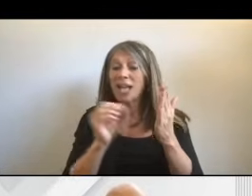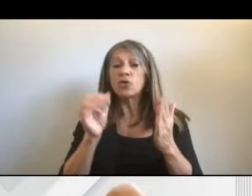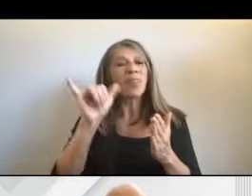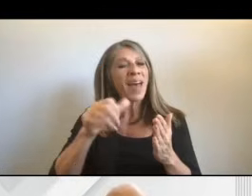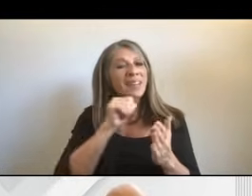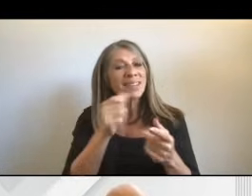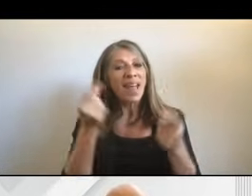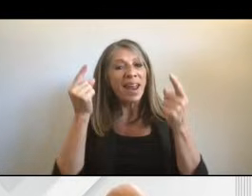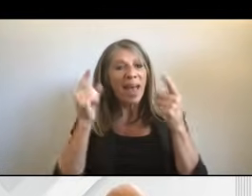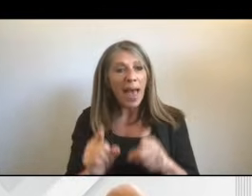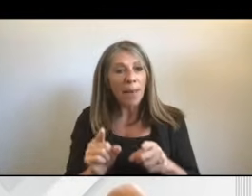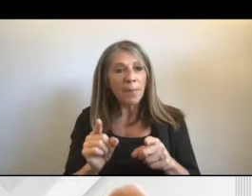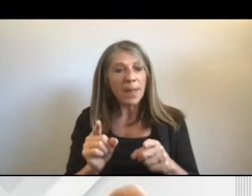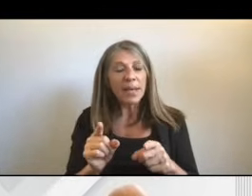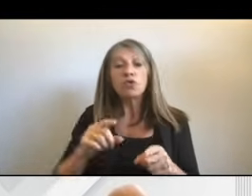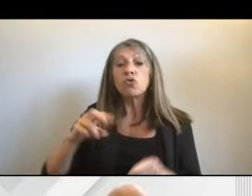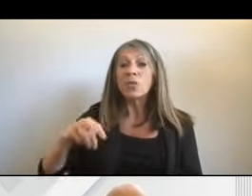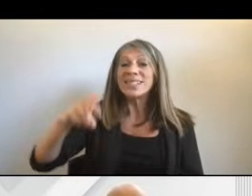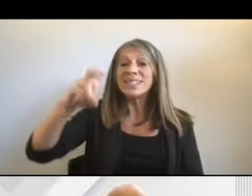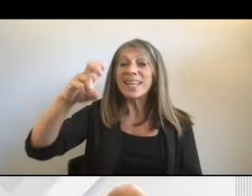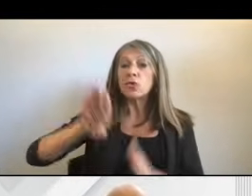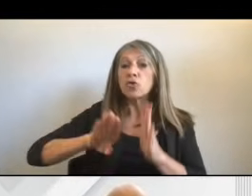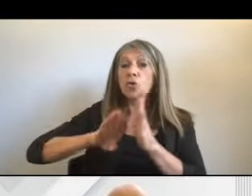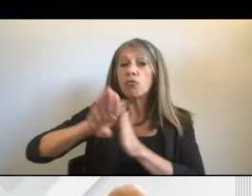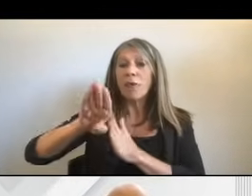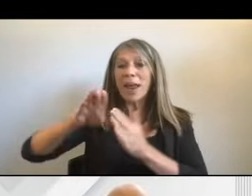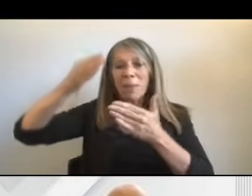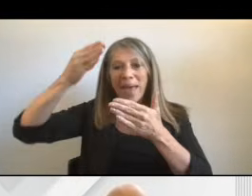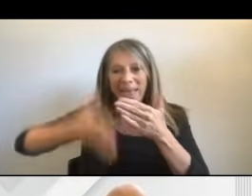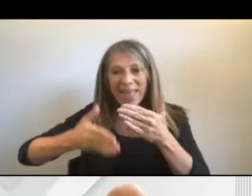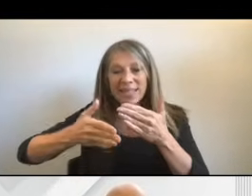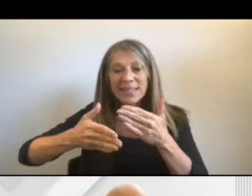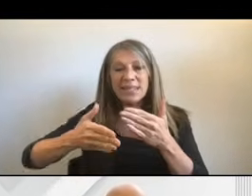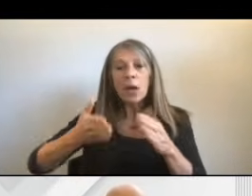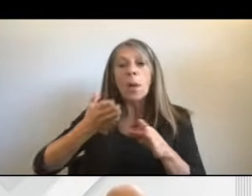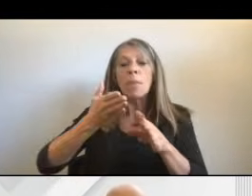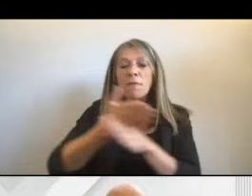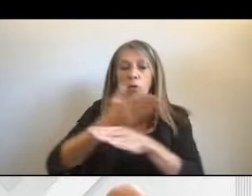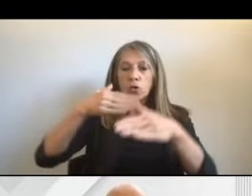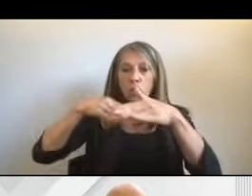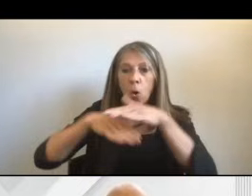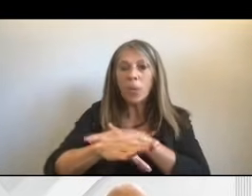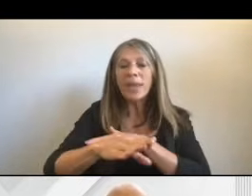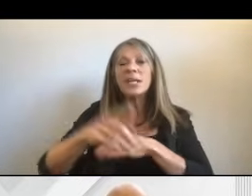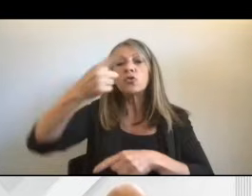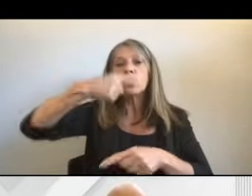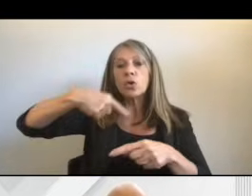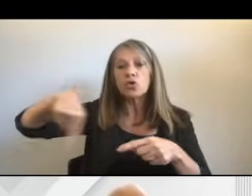so the stairs or the ramp ends before you're entering the circulation path or the roadway.